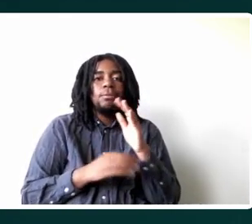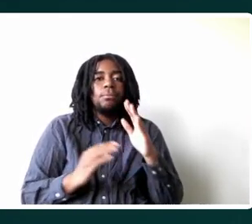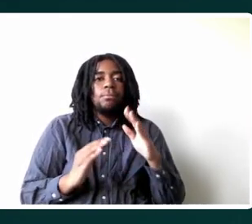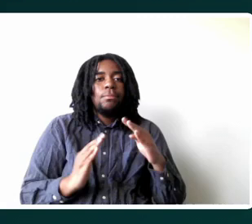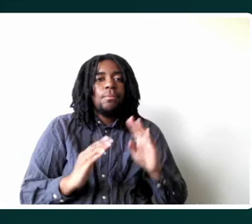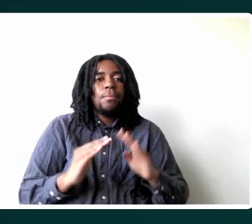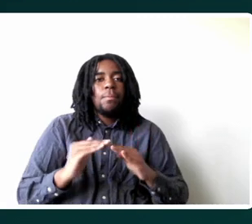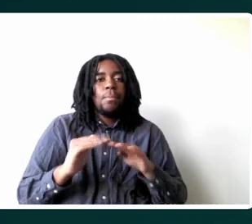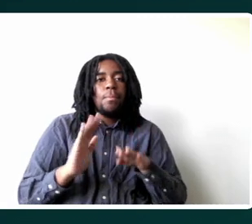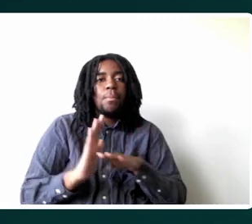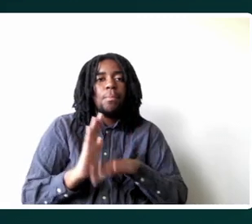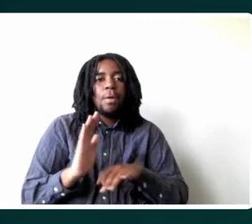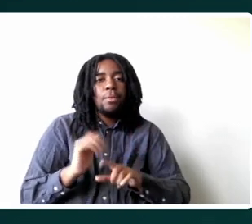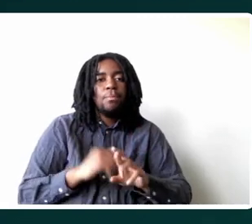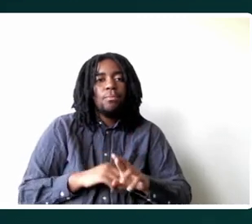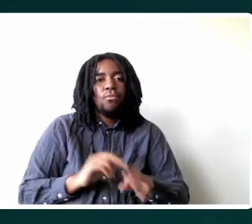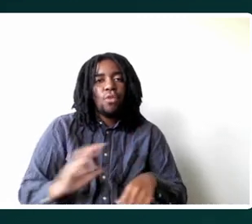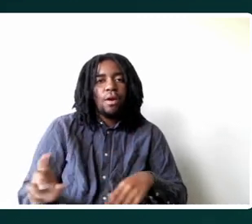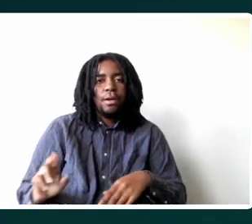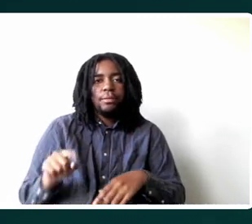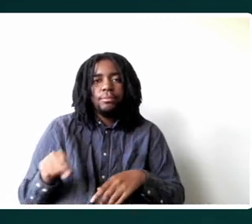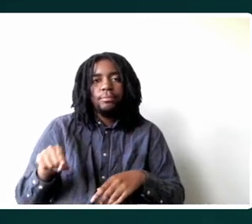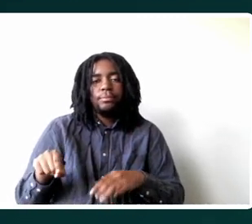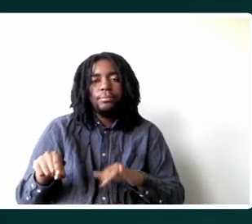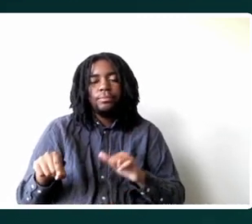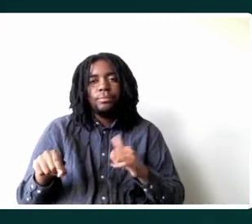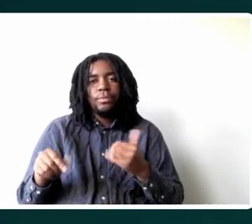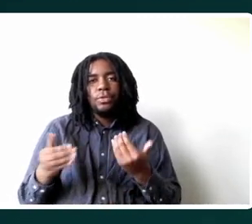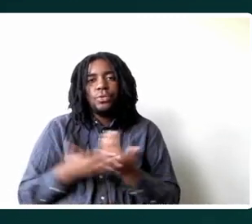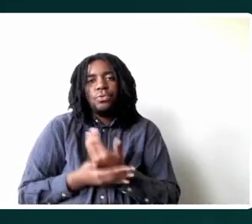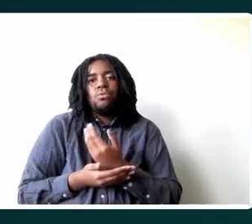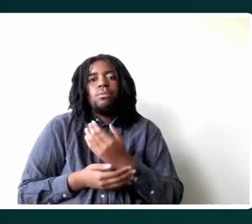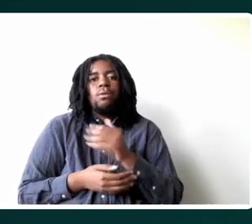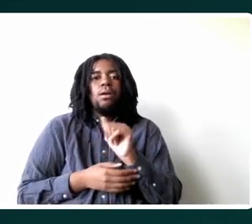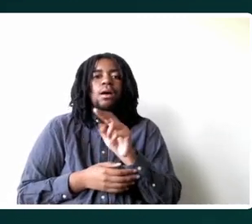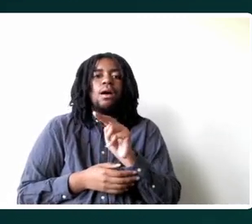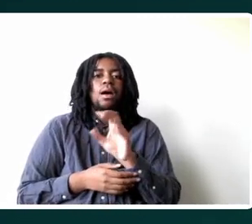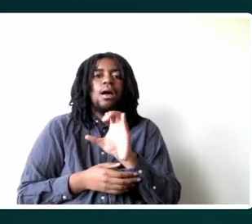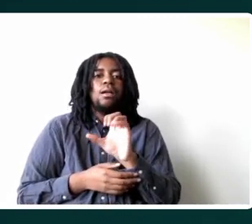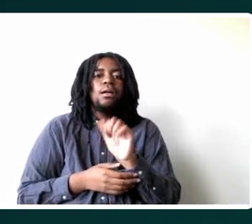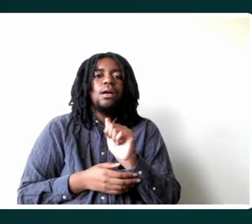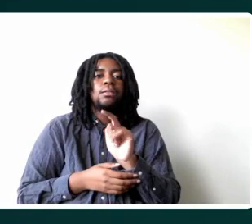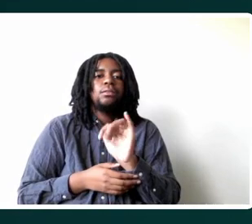was then a newly created Anacostia Historical Society in the late '60s, early '70s, giving